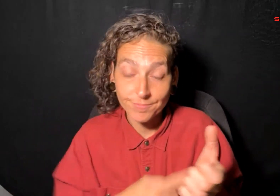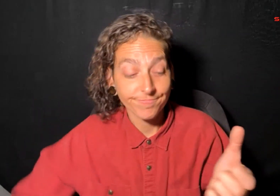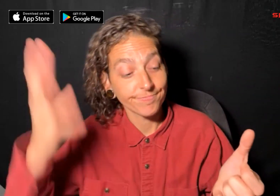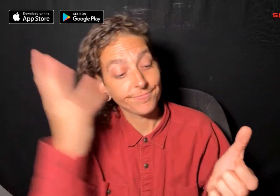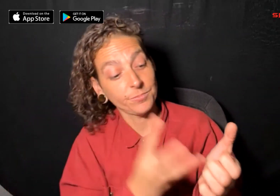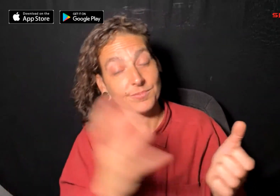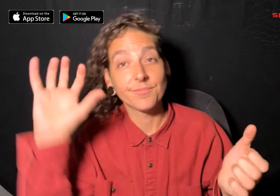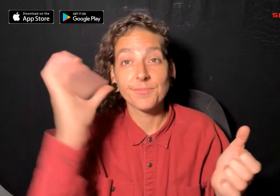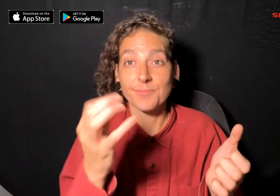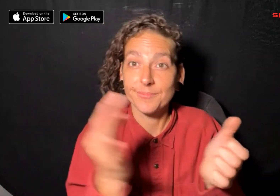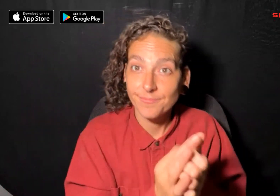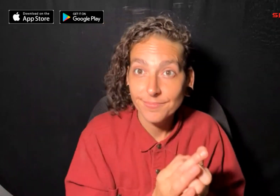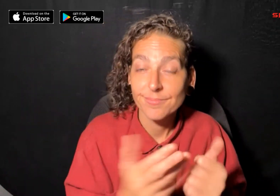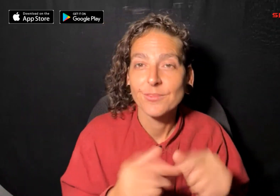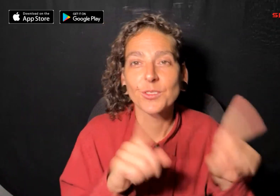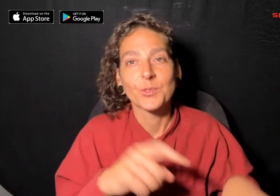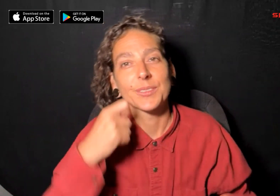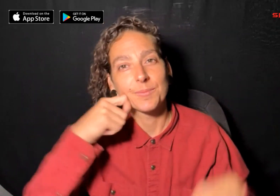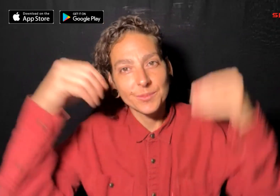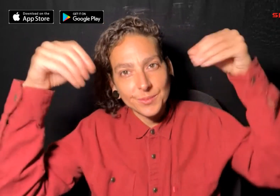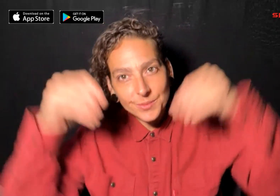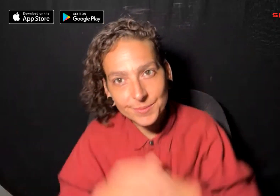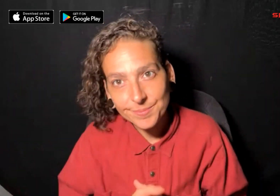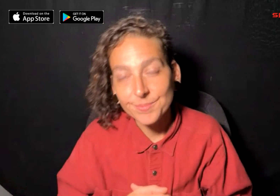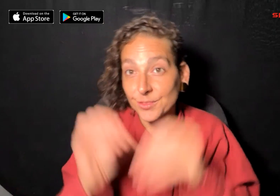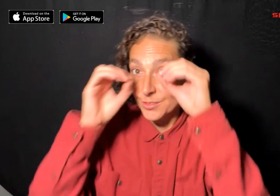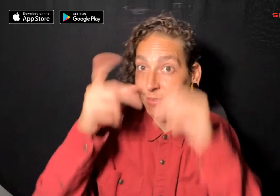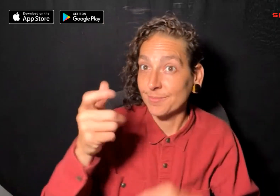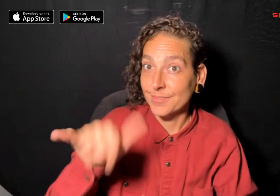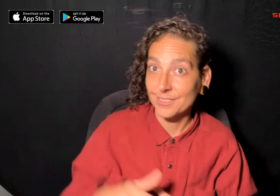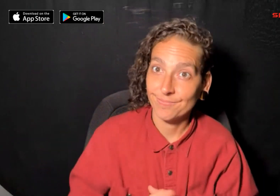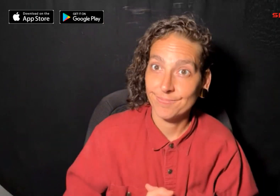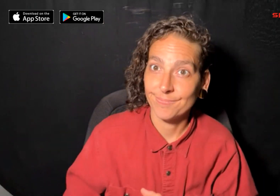you can download the Sign1News app by heading to the app store or Google play store on your